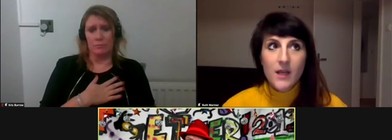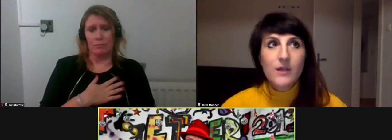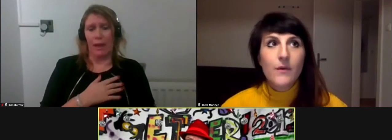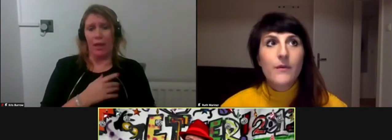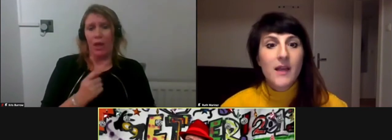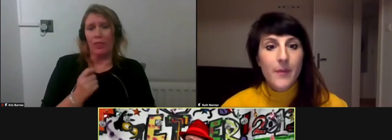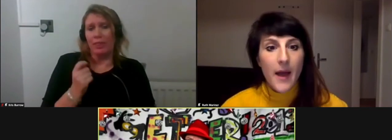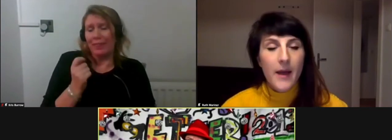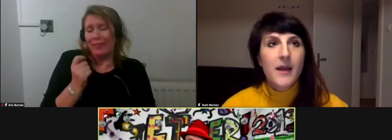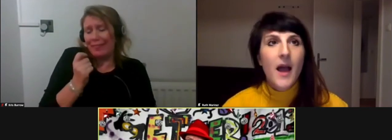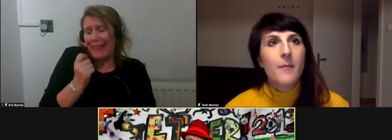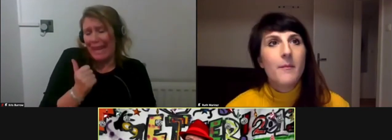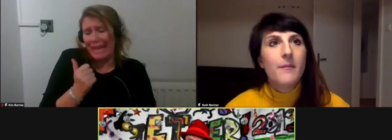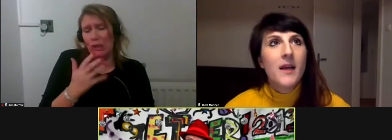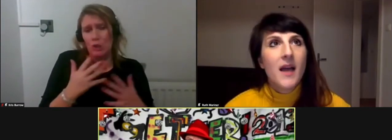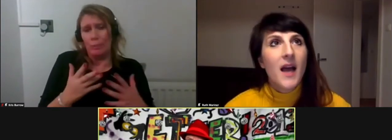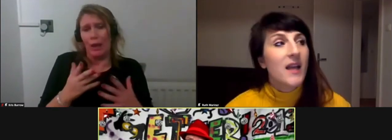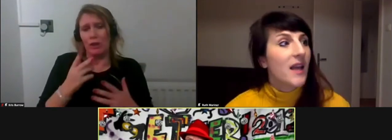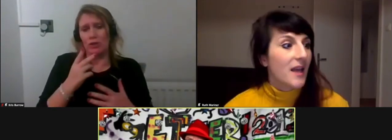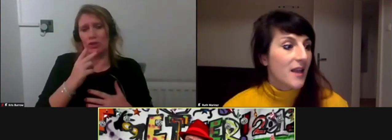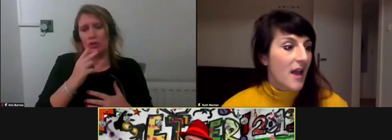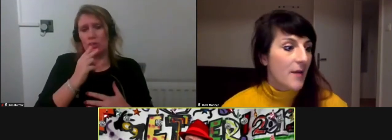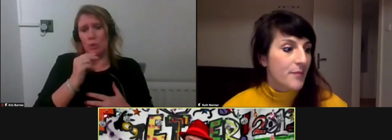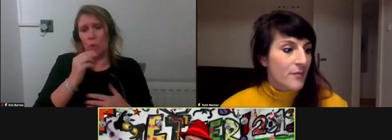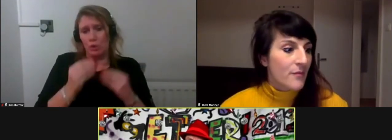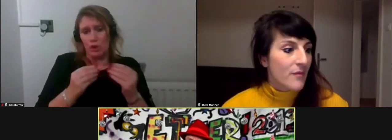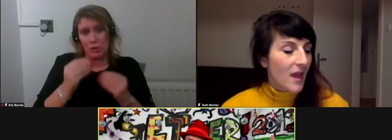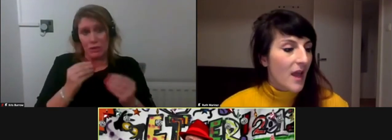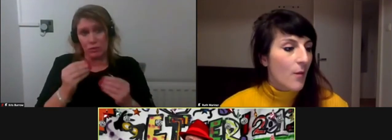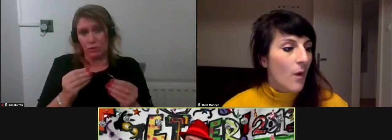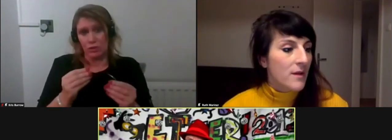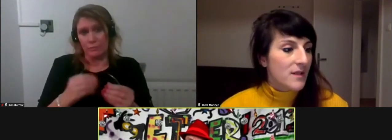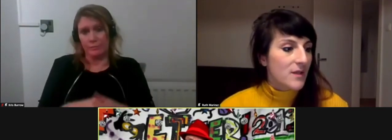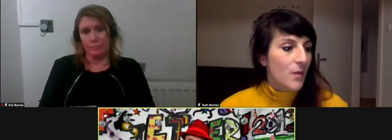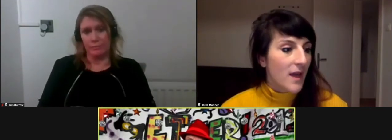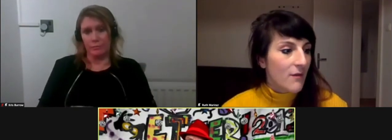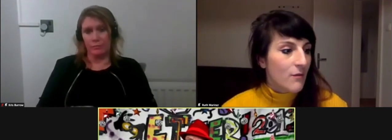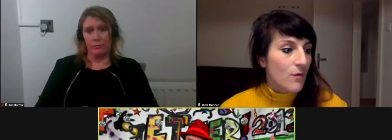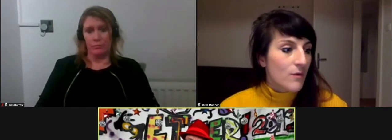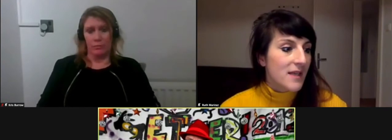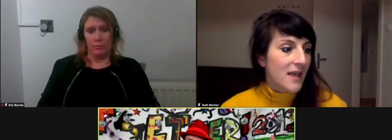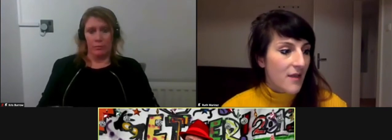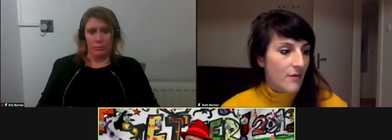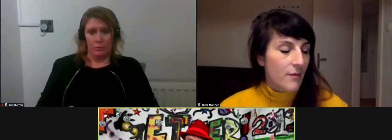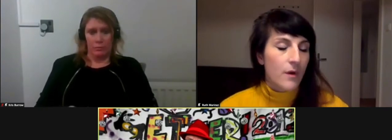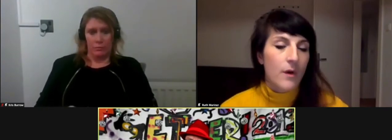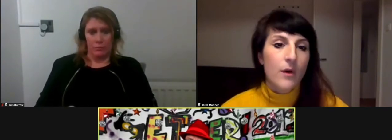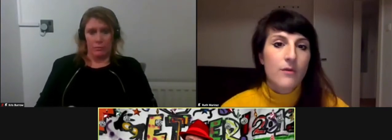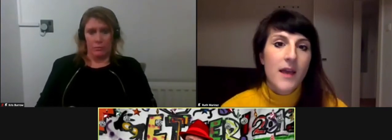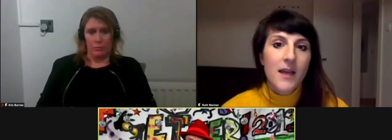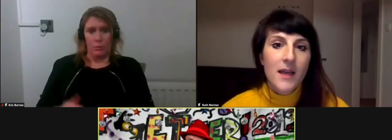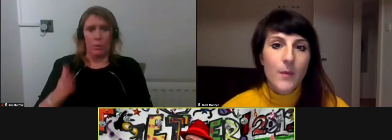really useful feedback, and I think that ones we are all together and can create a